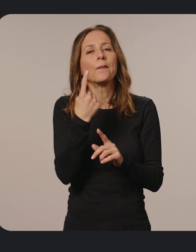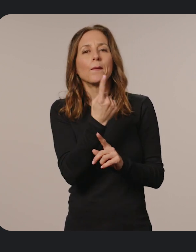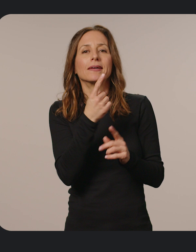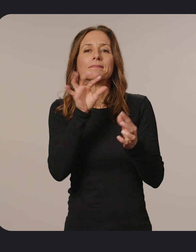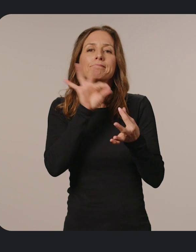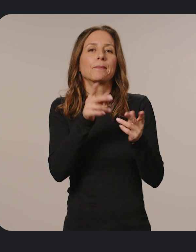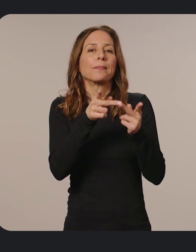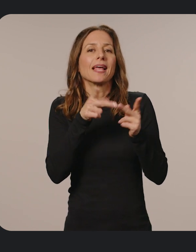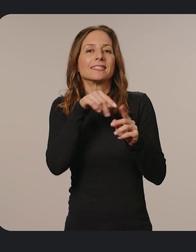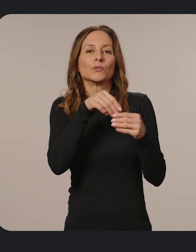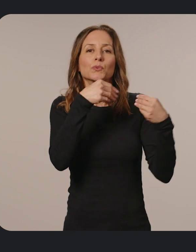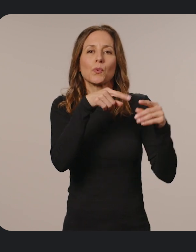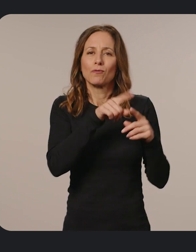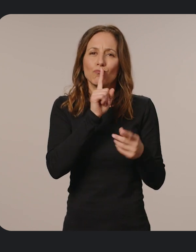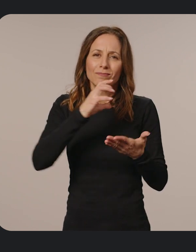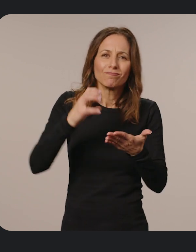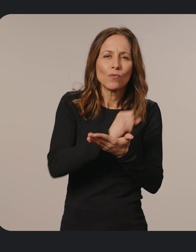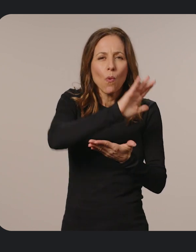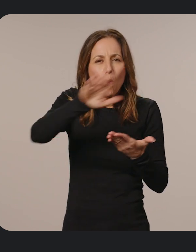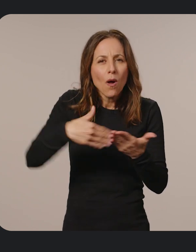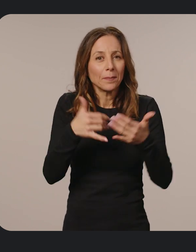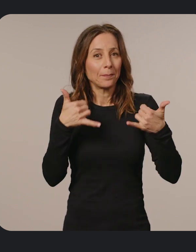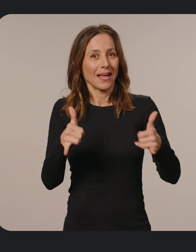It's not just about a single specific place in the store.